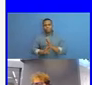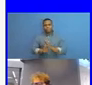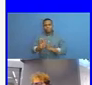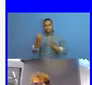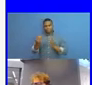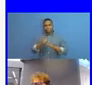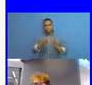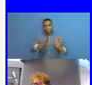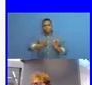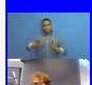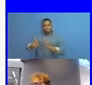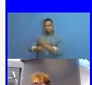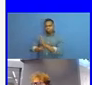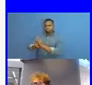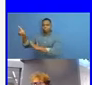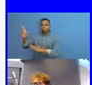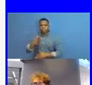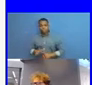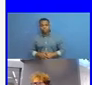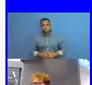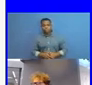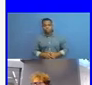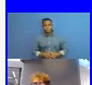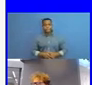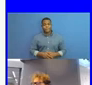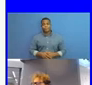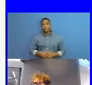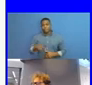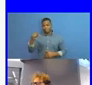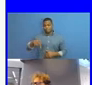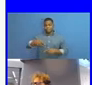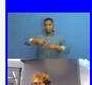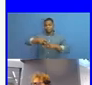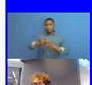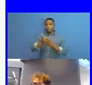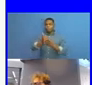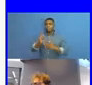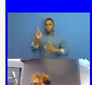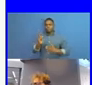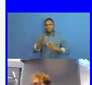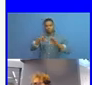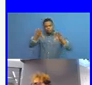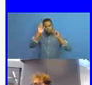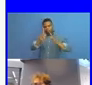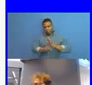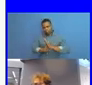Now let's have a few more minutes to look at the toolkit itself. What does it look like?